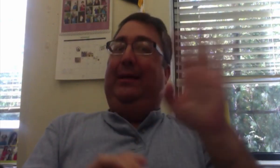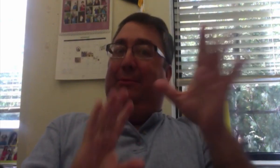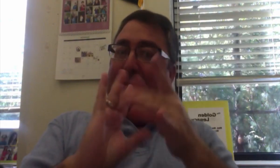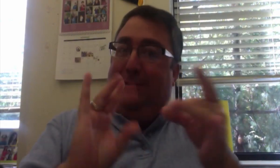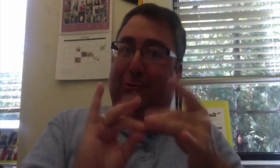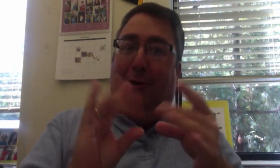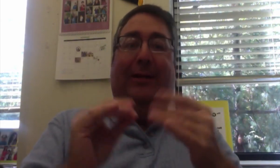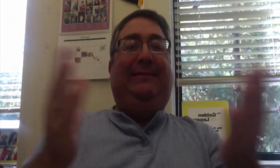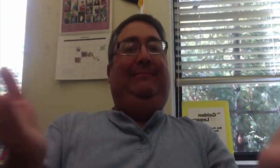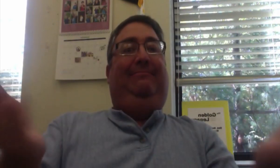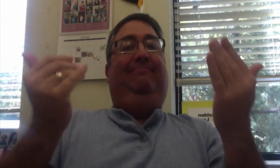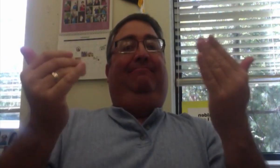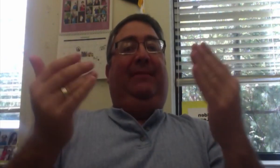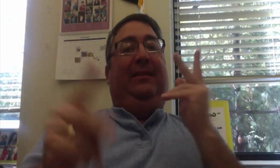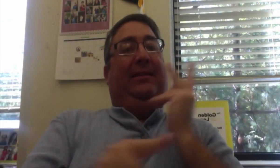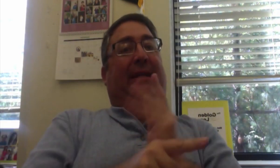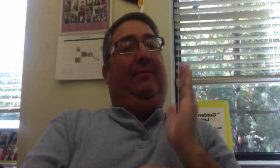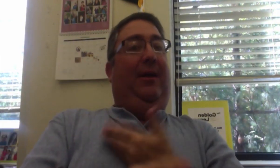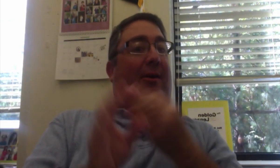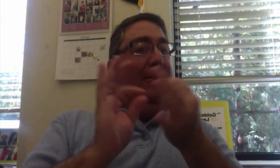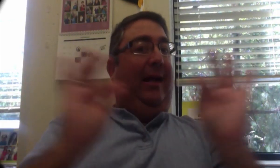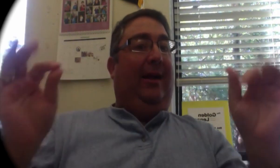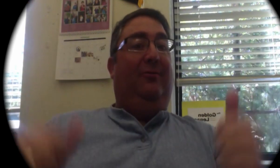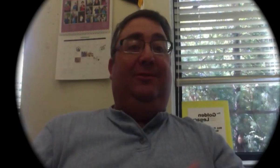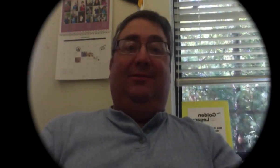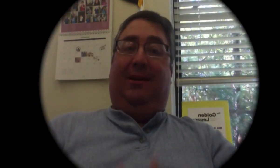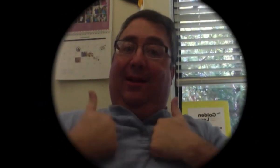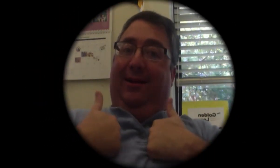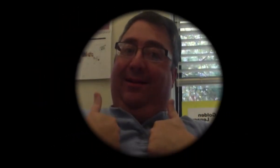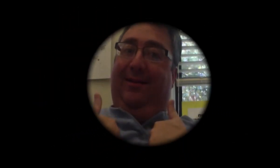and help keep our language alive!